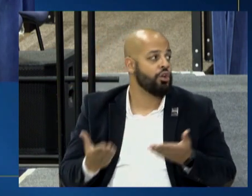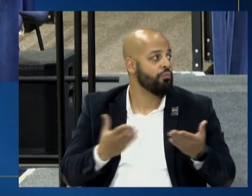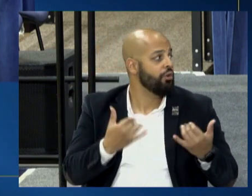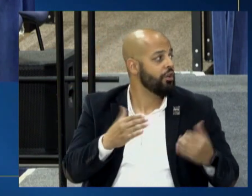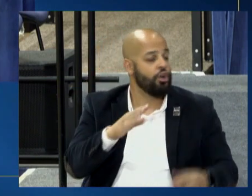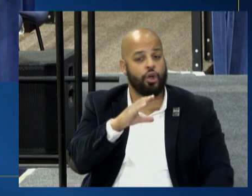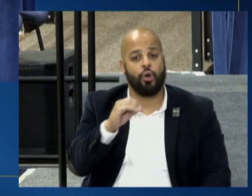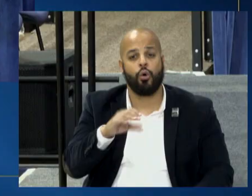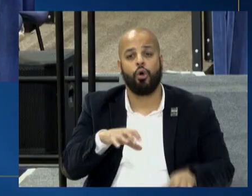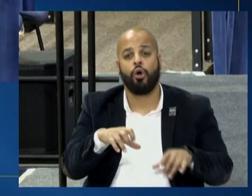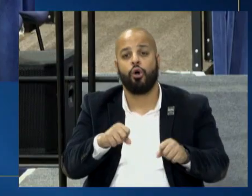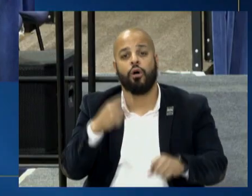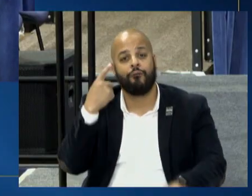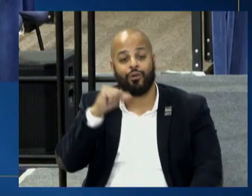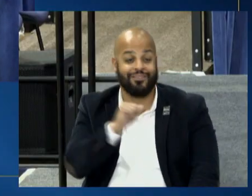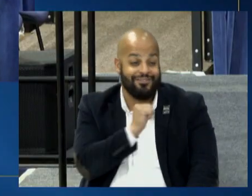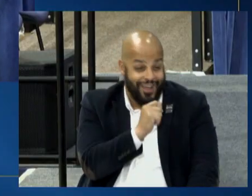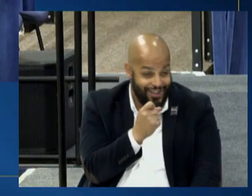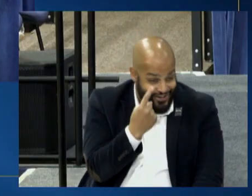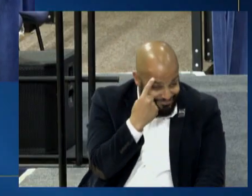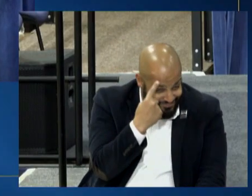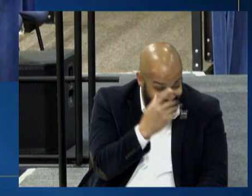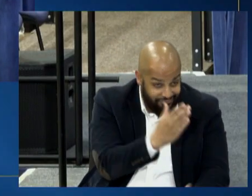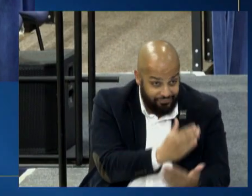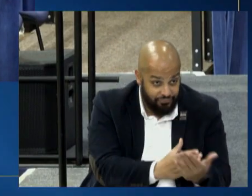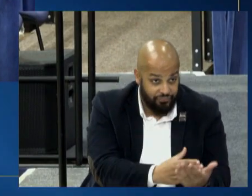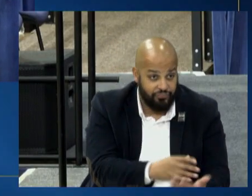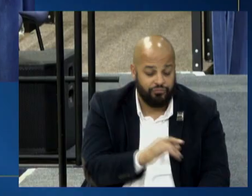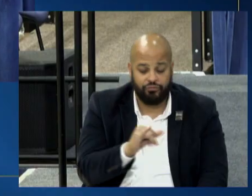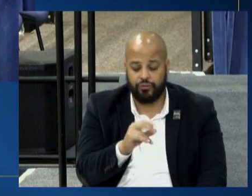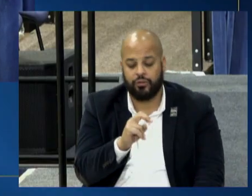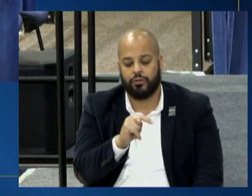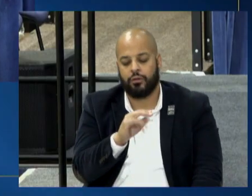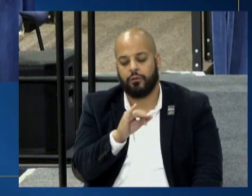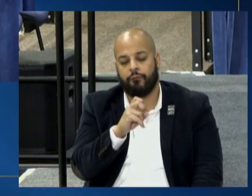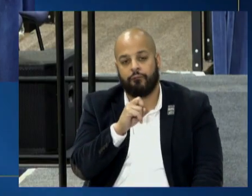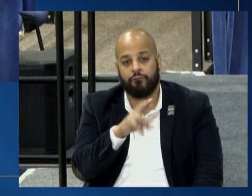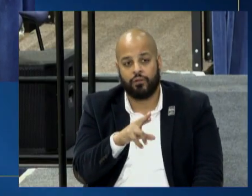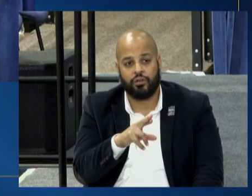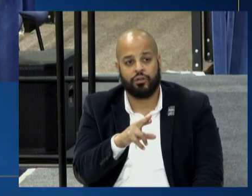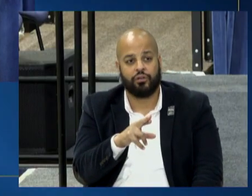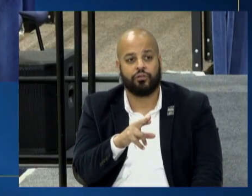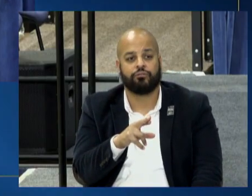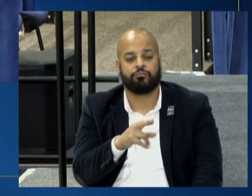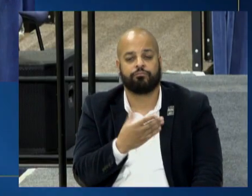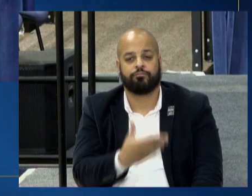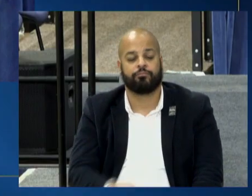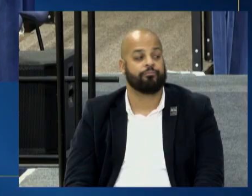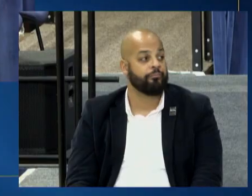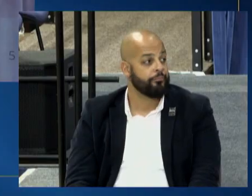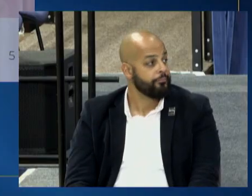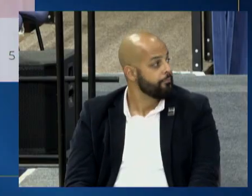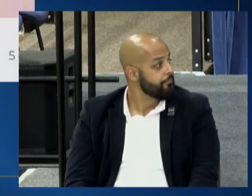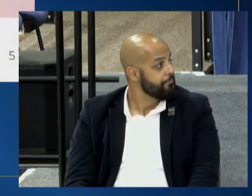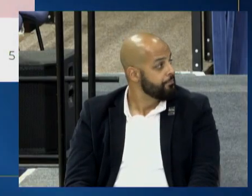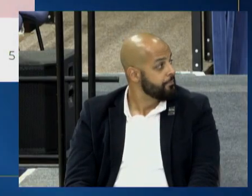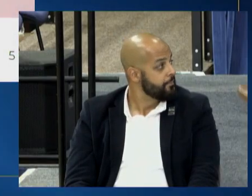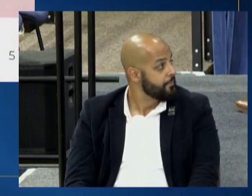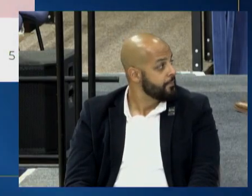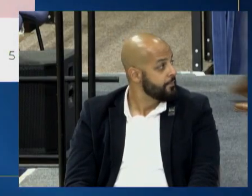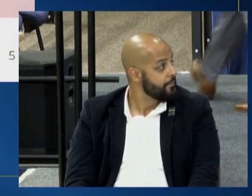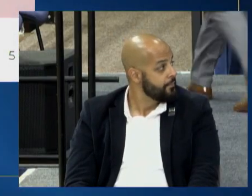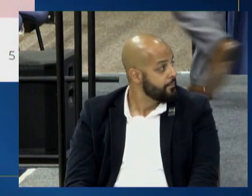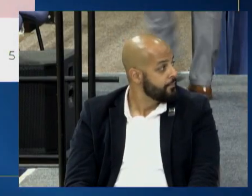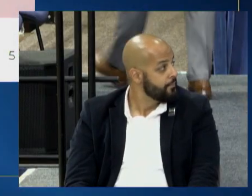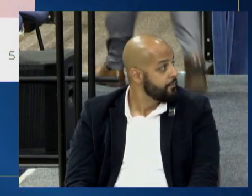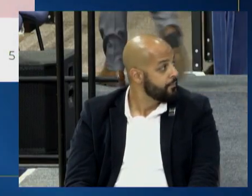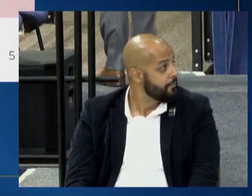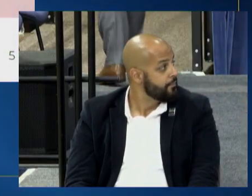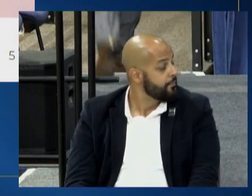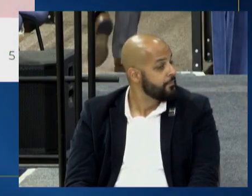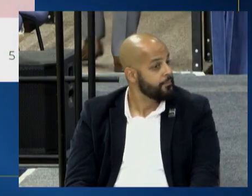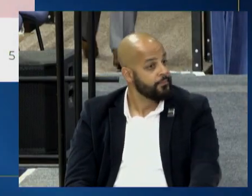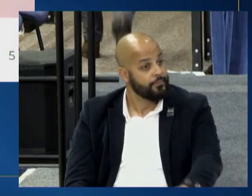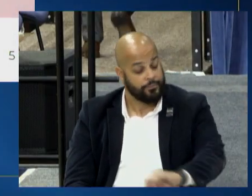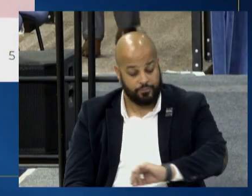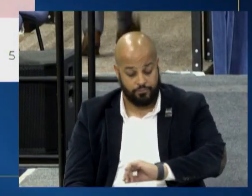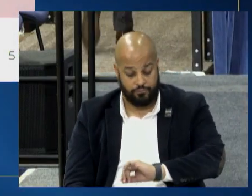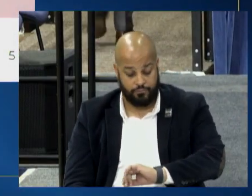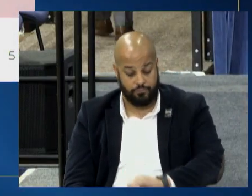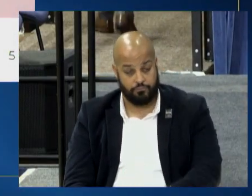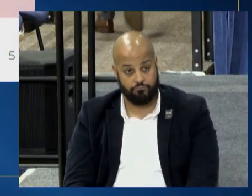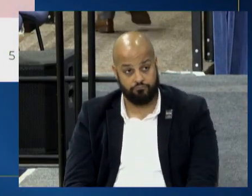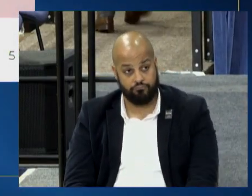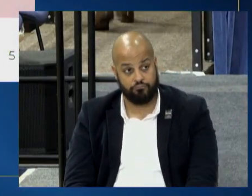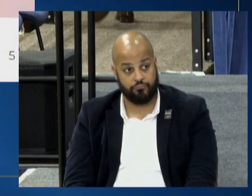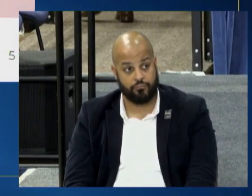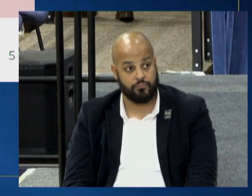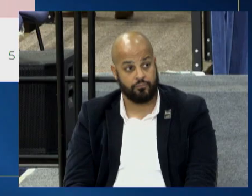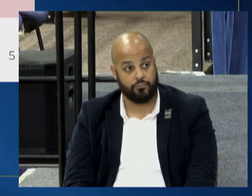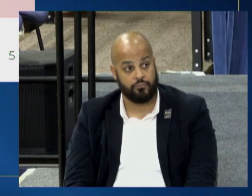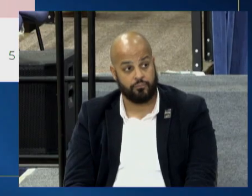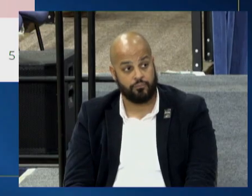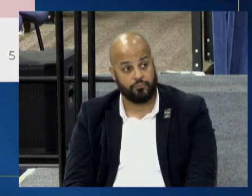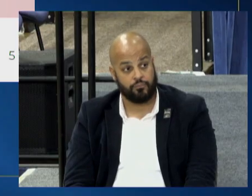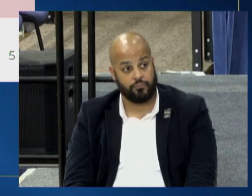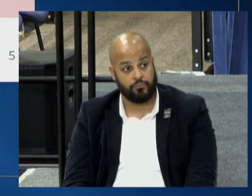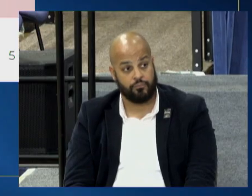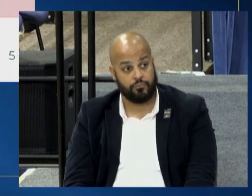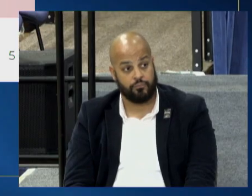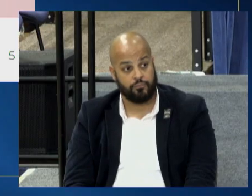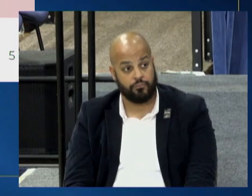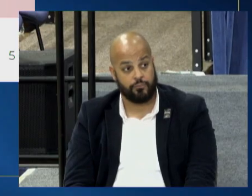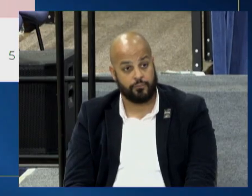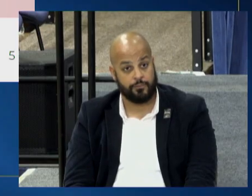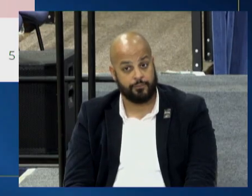on the non-government side. First, with Jennifer Goldsack from the Digital Medicine Society. Jen.